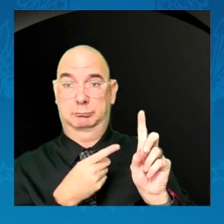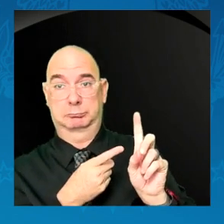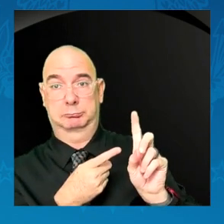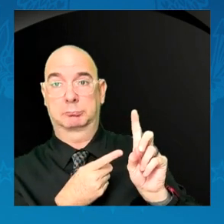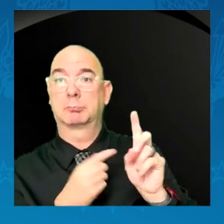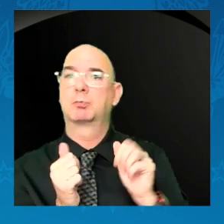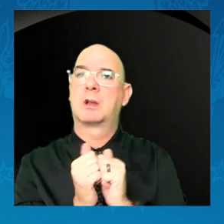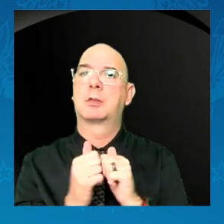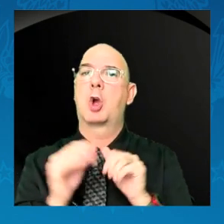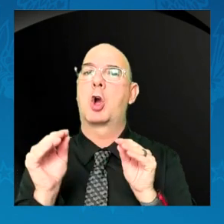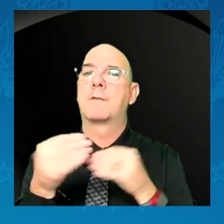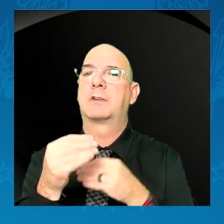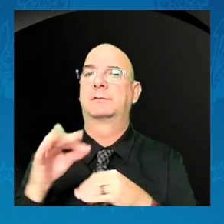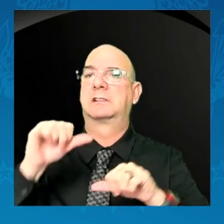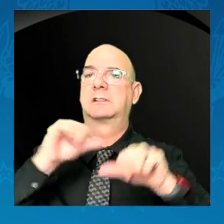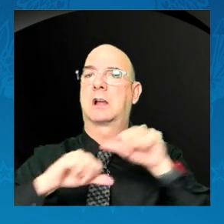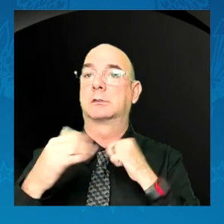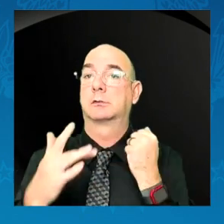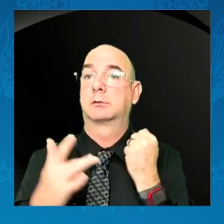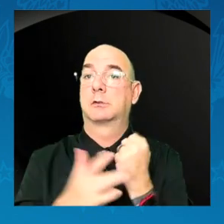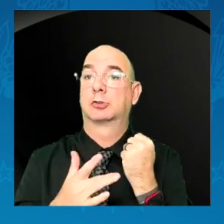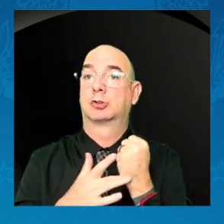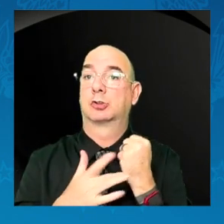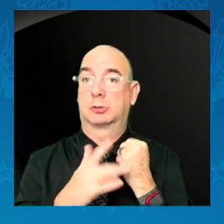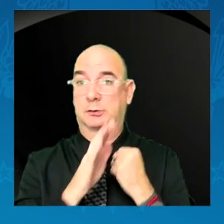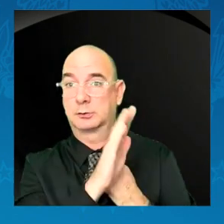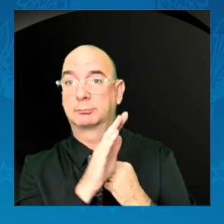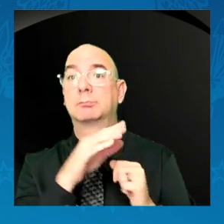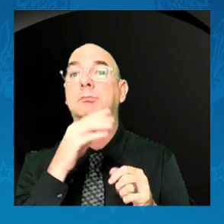She is the Policy Deputy Director, Dr. Alondra Nelson.